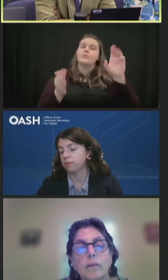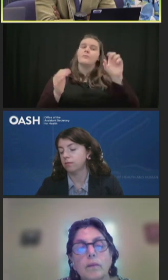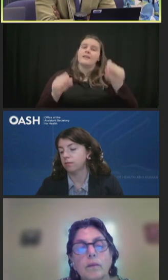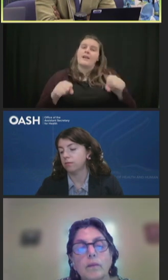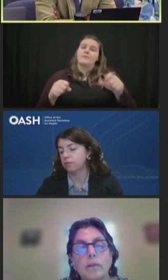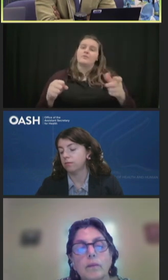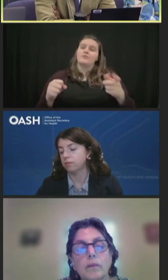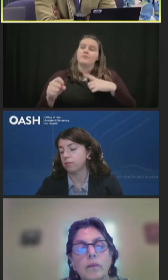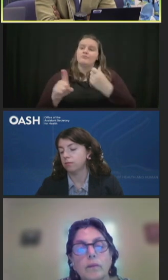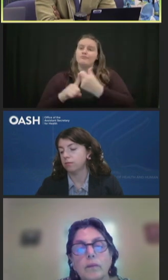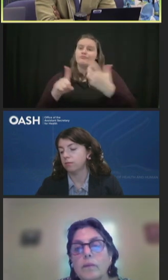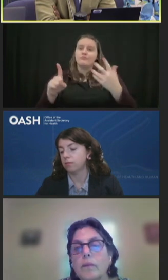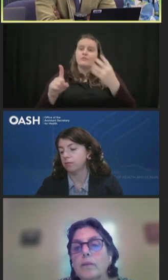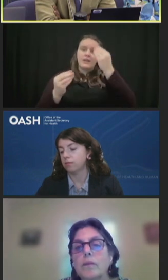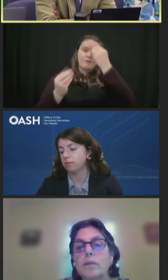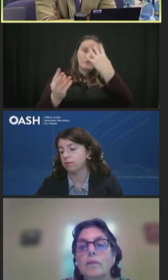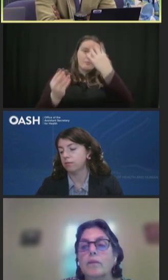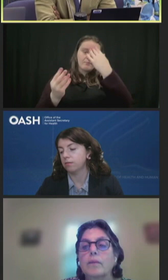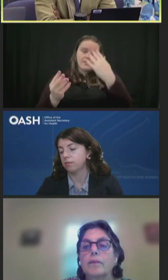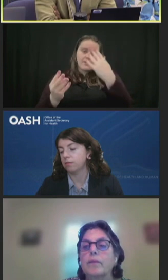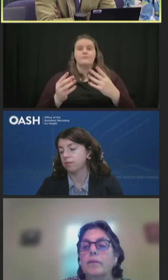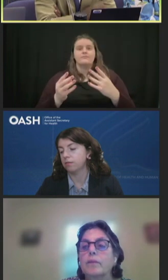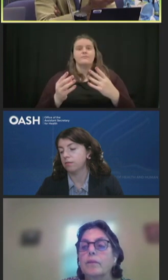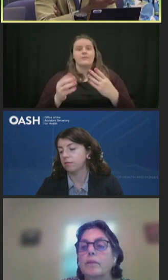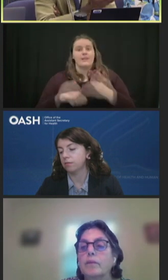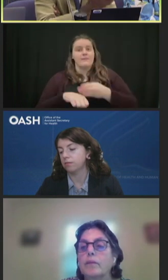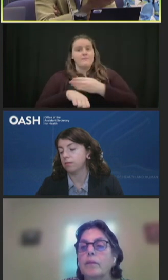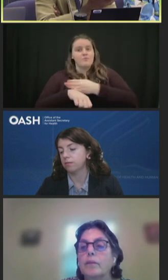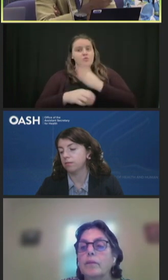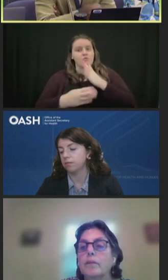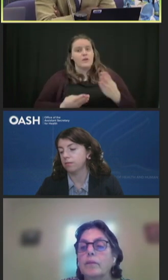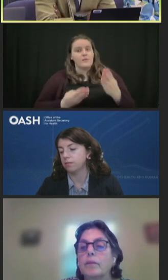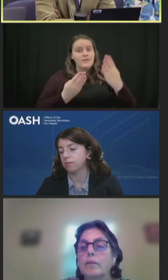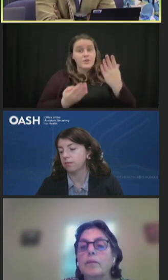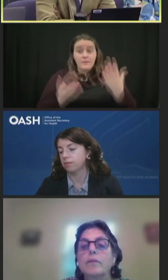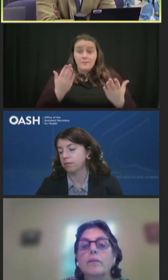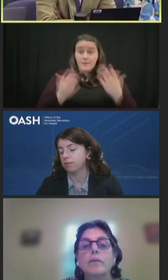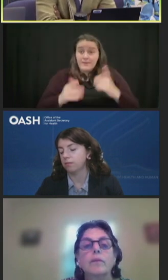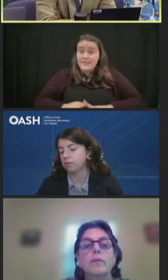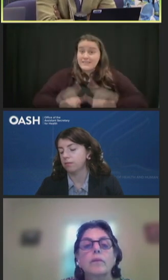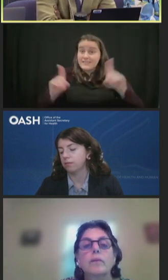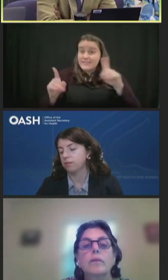maybe make an improved recommendation or a different recommendation. So --